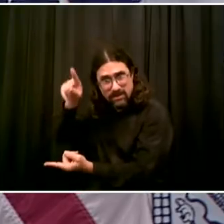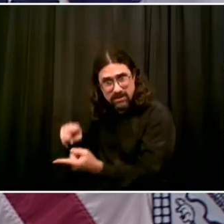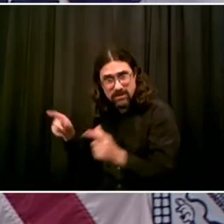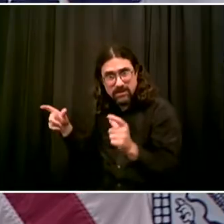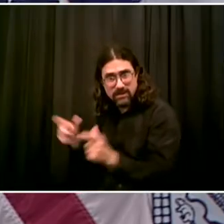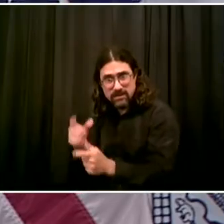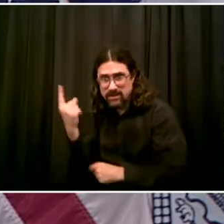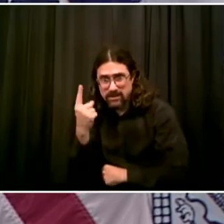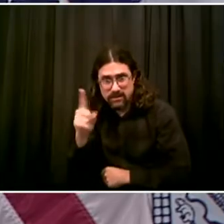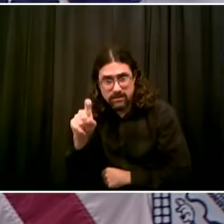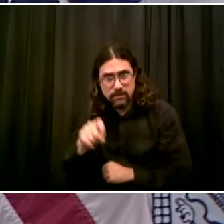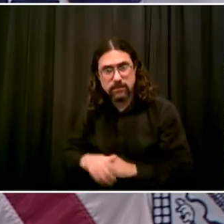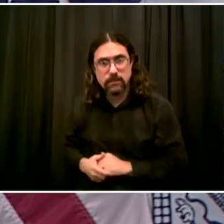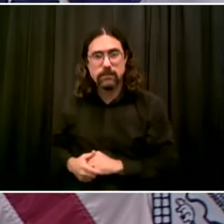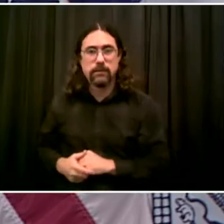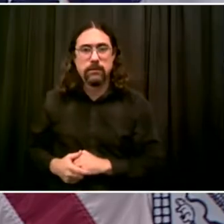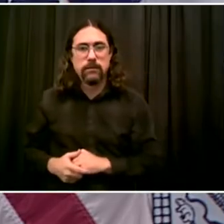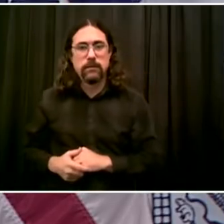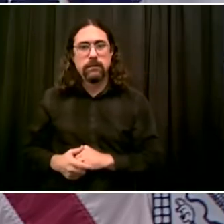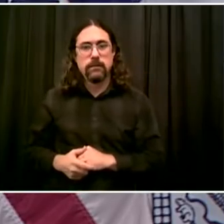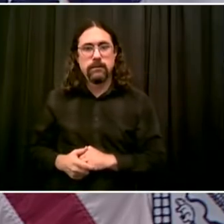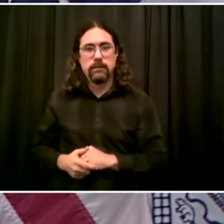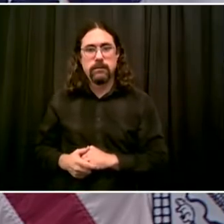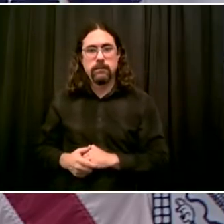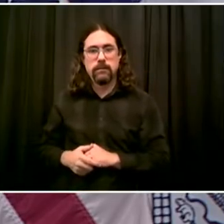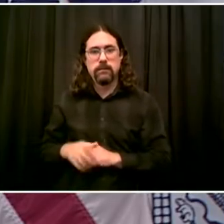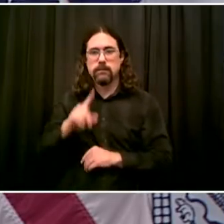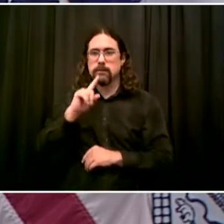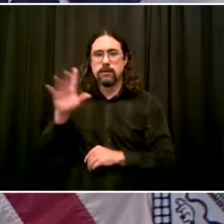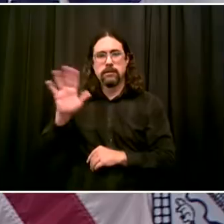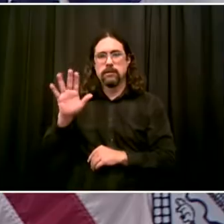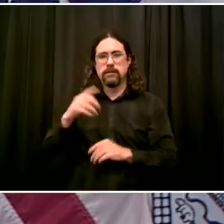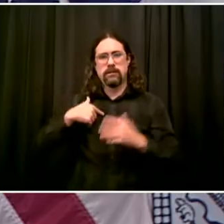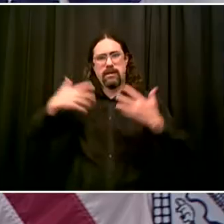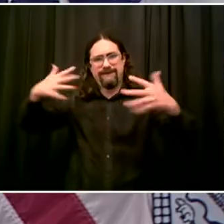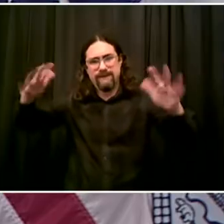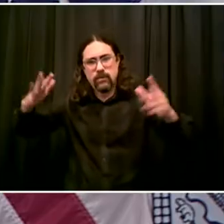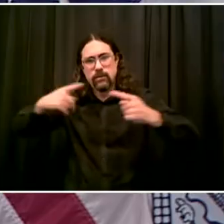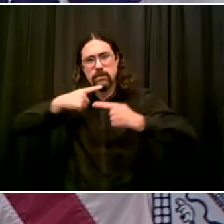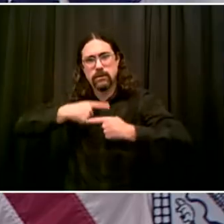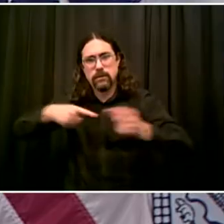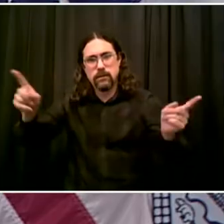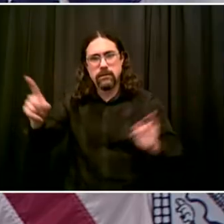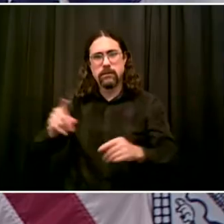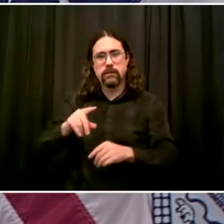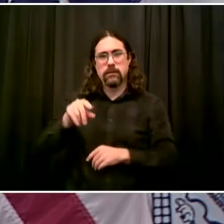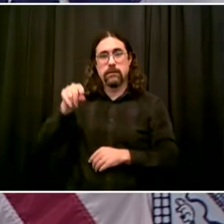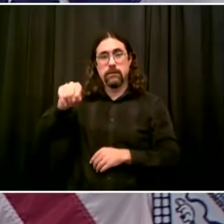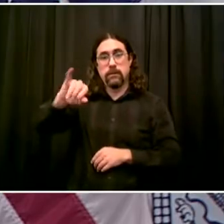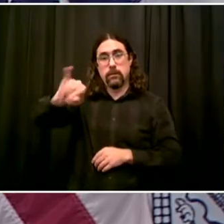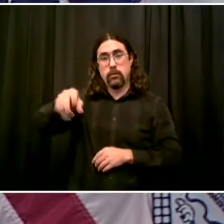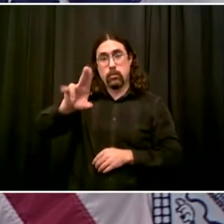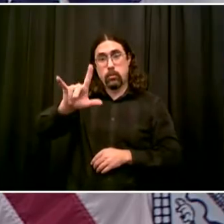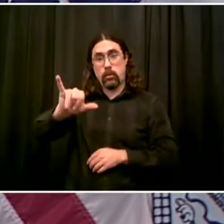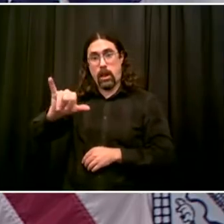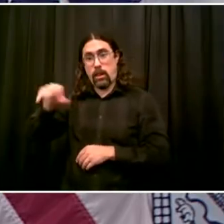COUNTERTERRORISM . RIGHT NOW, THE WAY WE ARE FINDING SAVINGS IS TO CANCEL THE JULY CLASS. TO